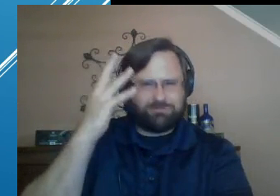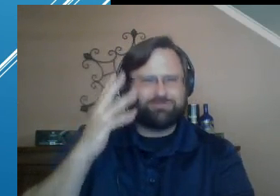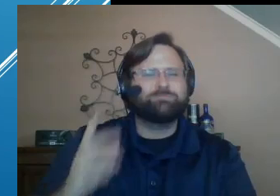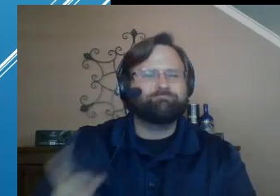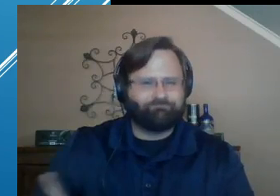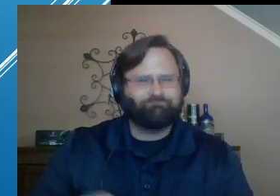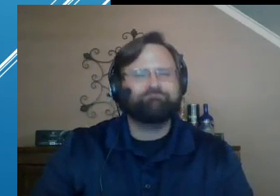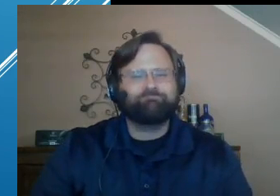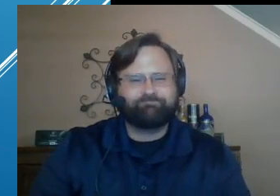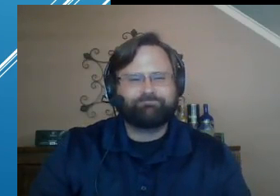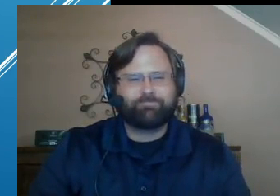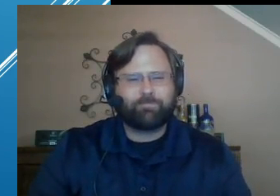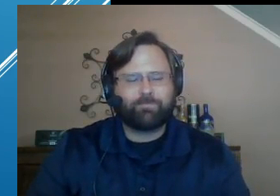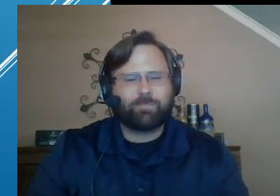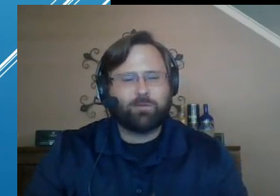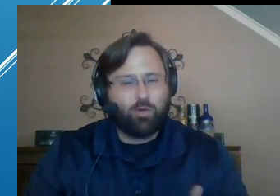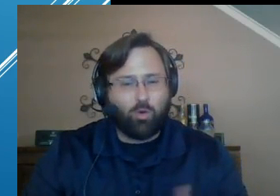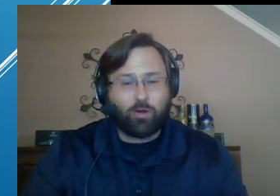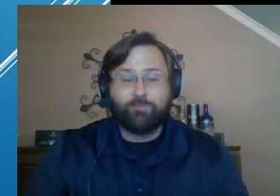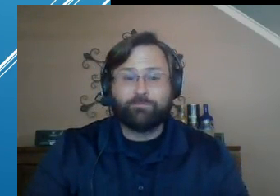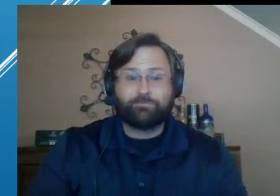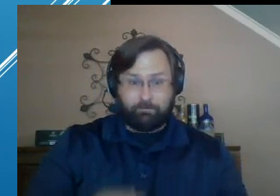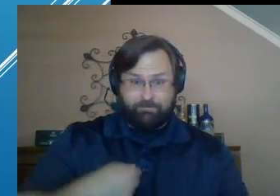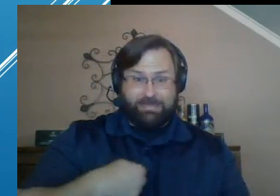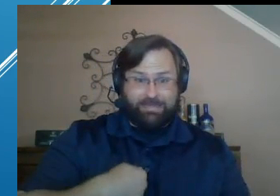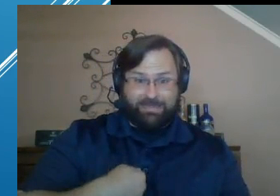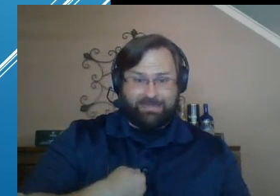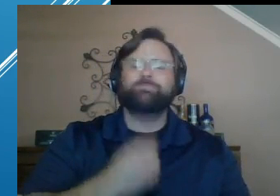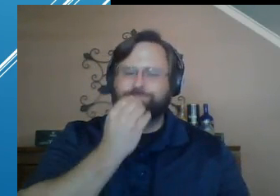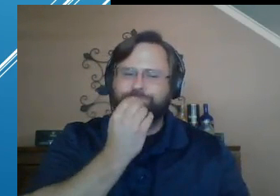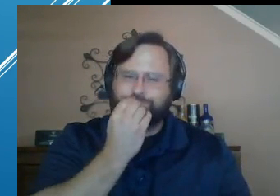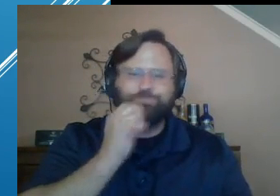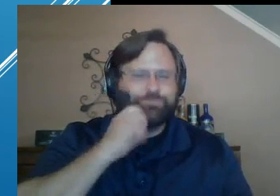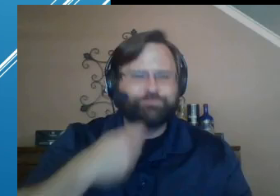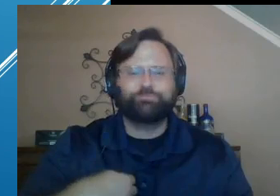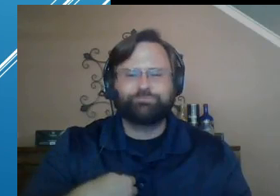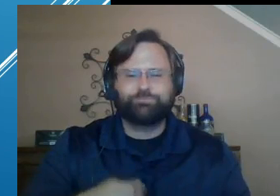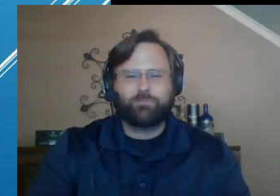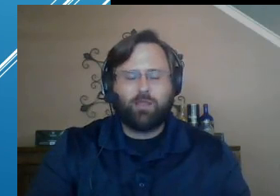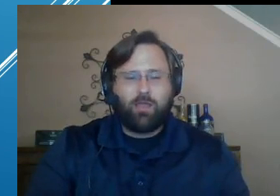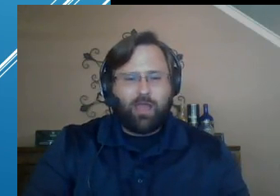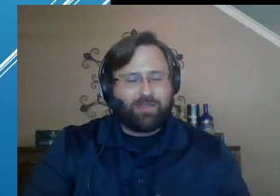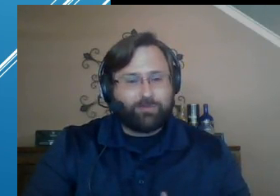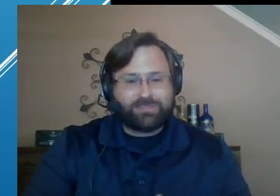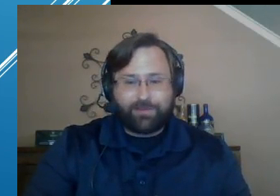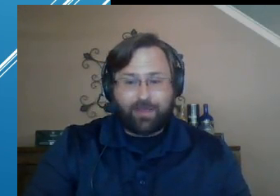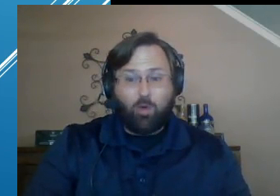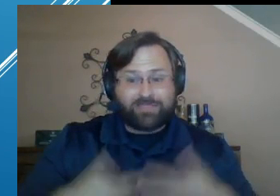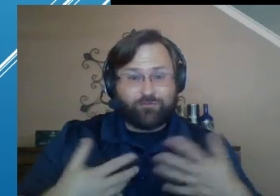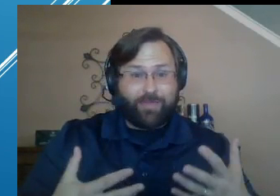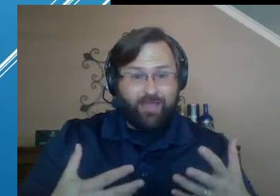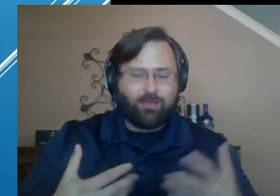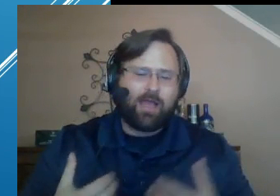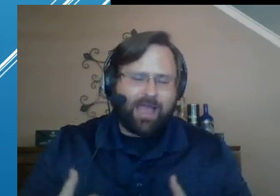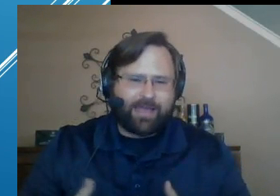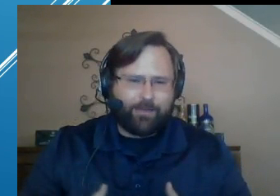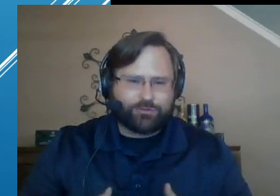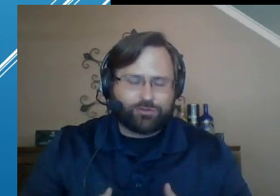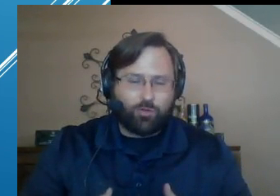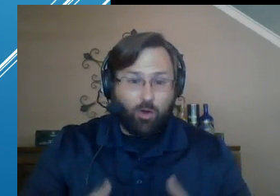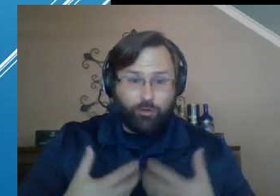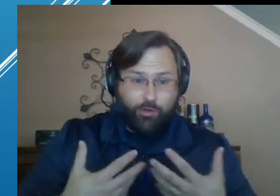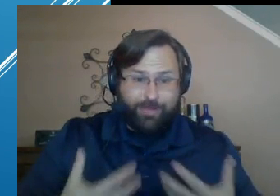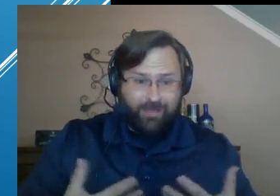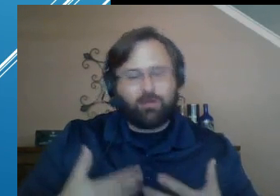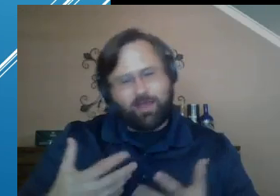or and that would be something like oh as for me I eat apples or oh you know me i